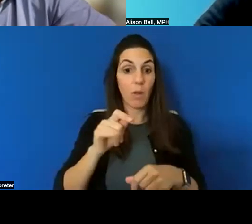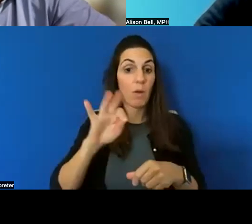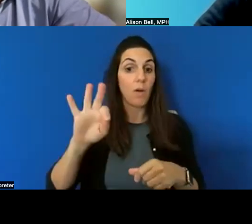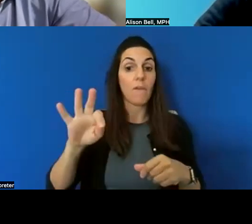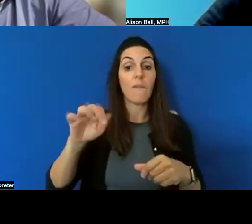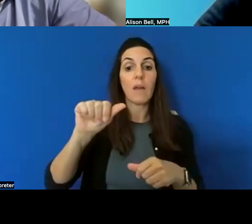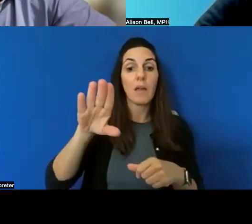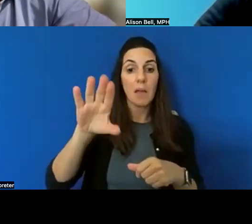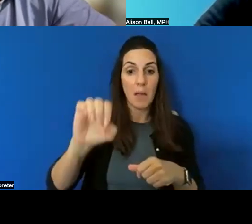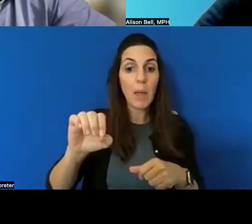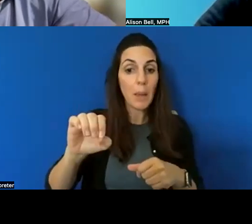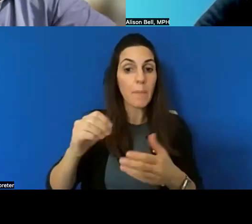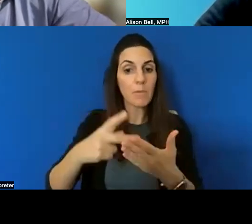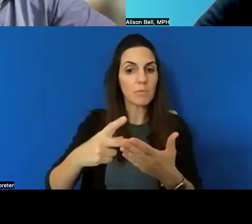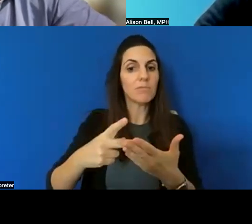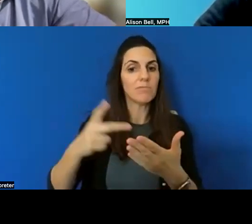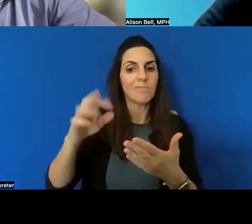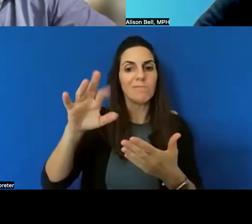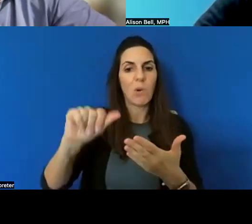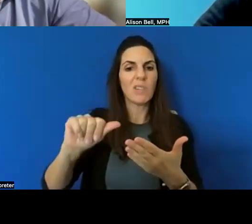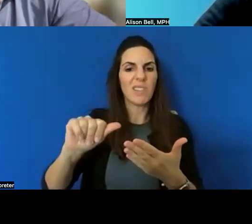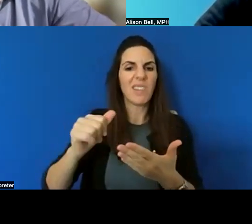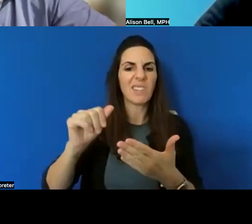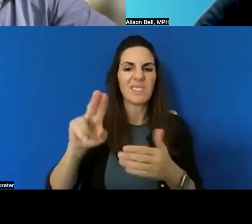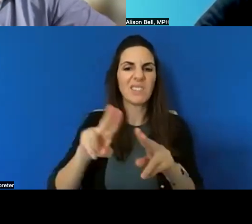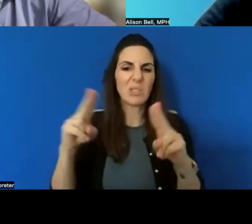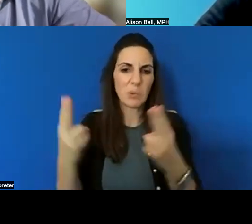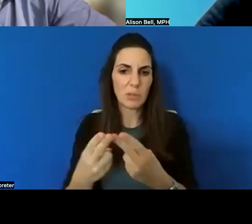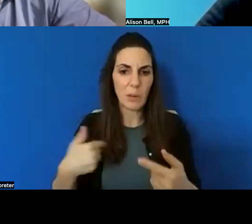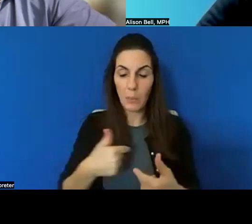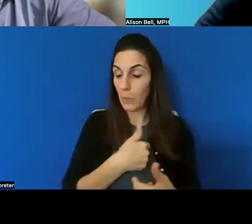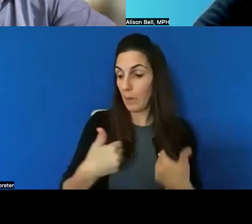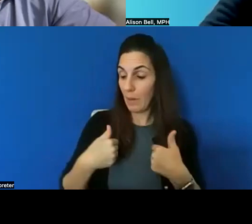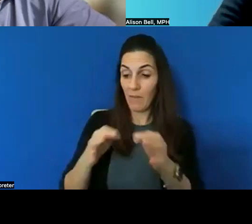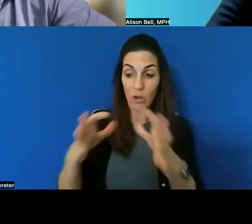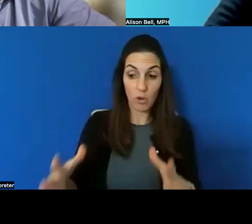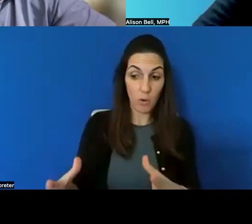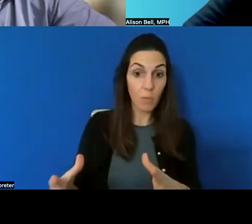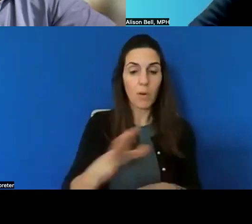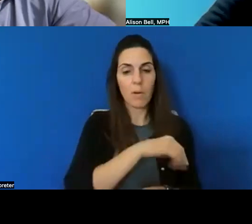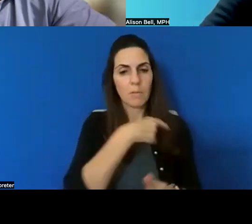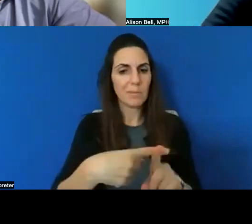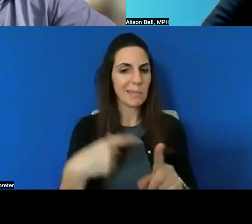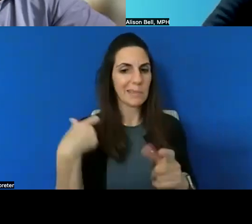able United today's webinar does include American Sign Language and Spanish language interpretation